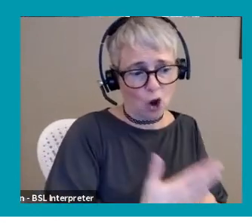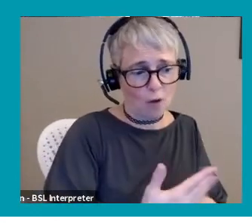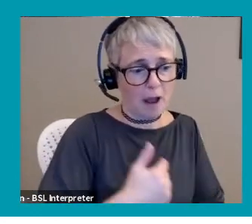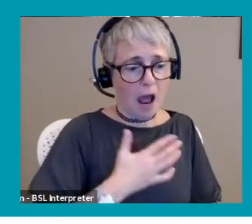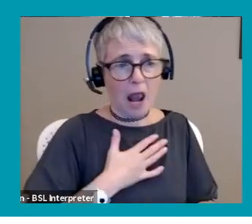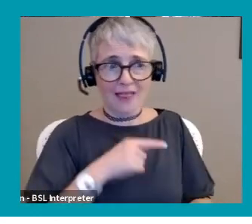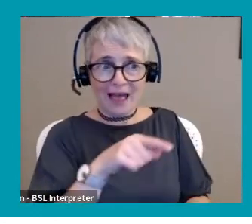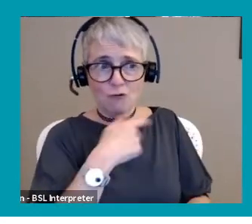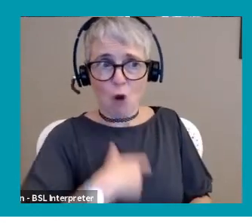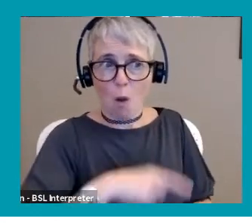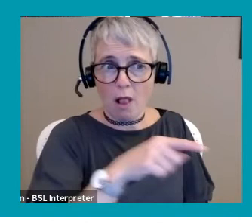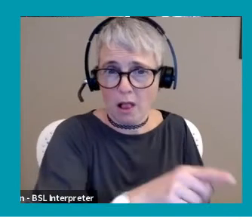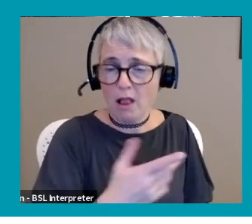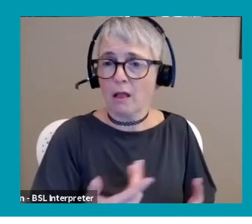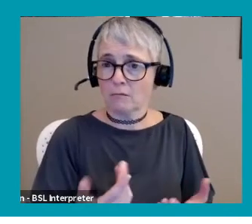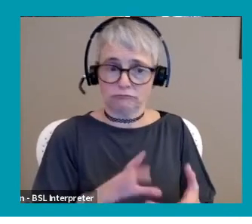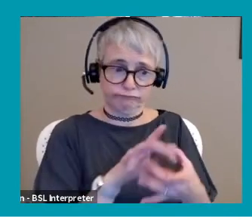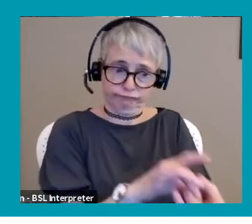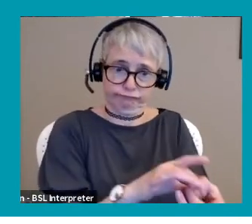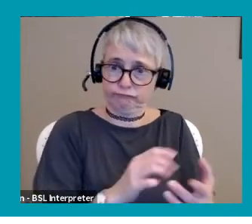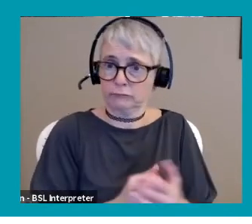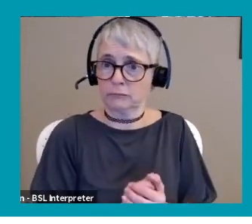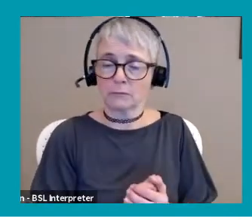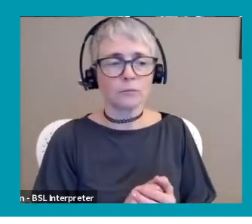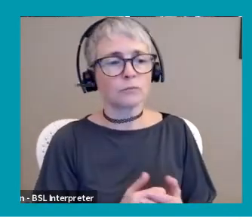Let recruiters and employers know where you are actually located.